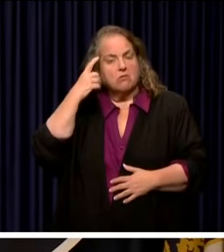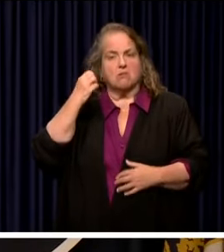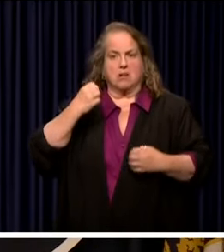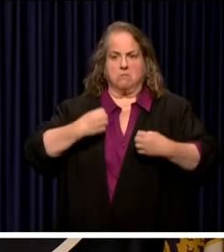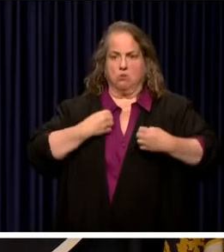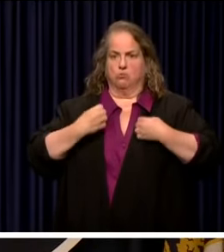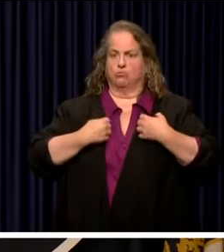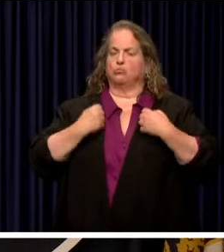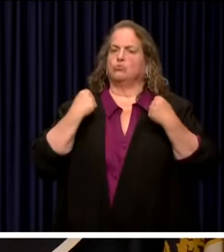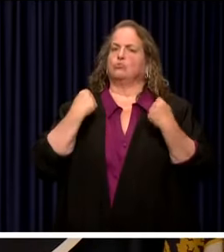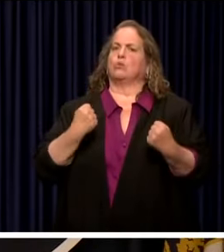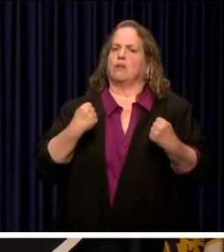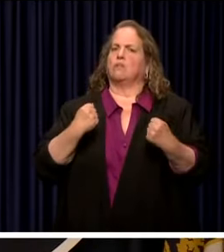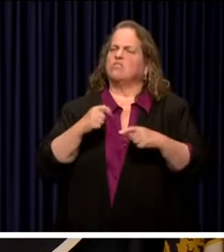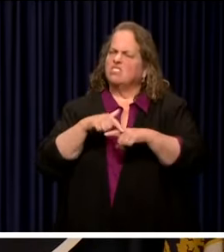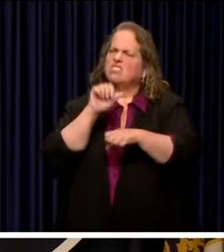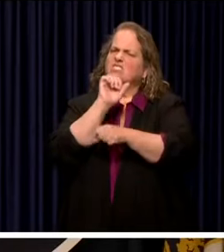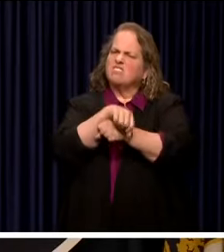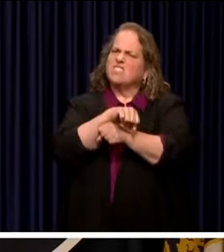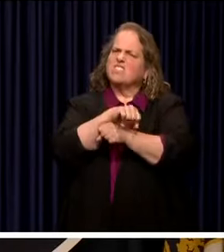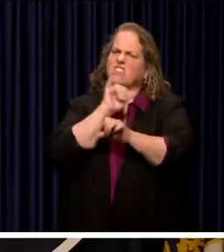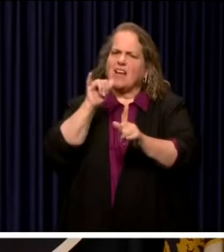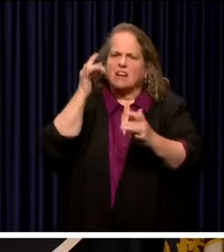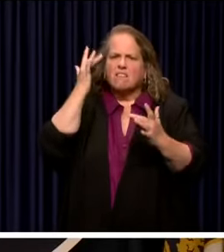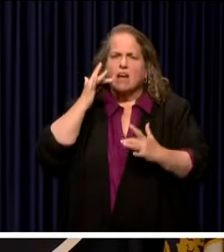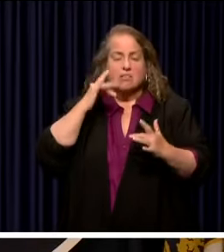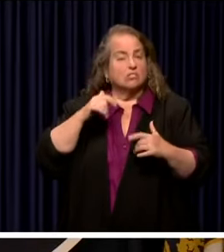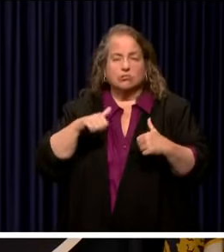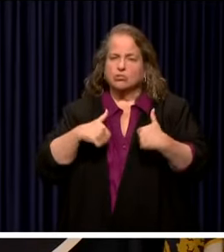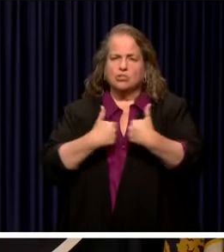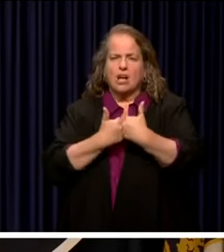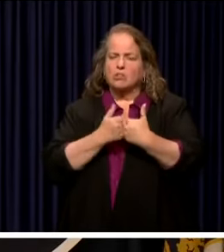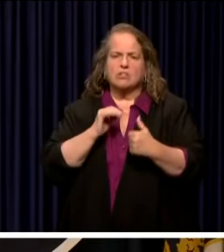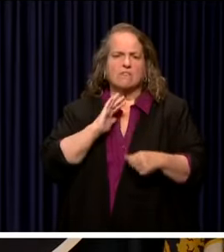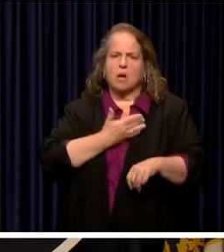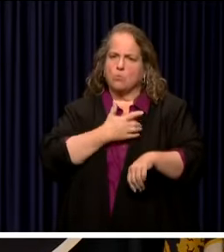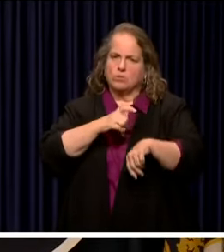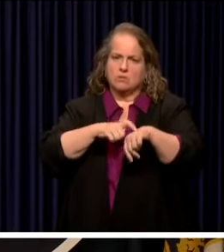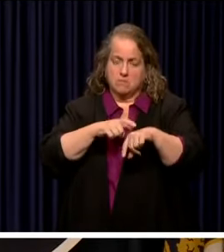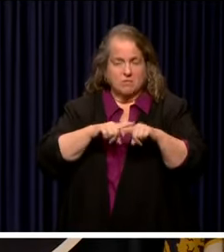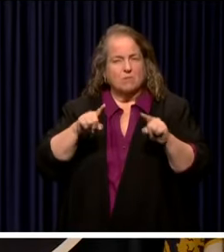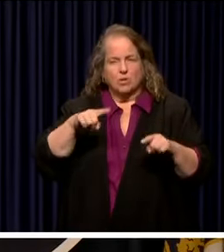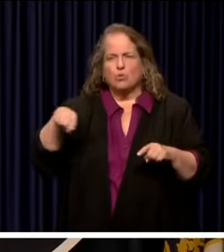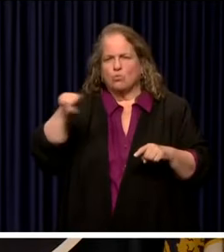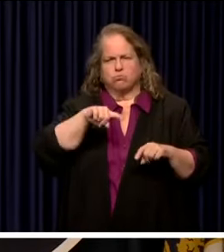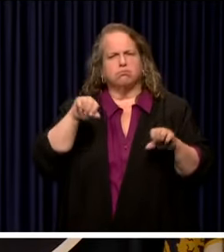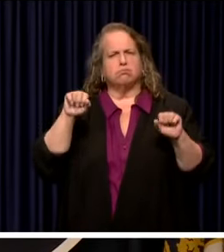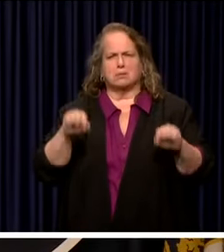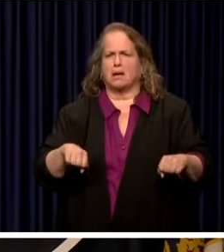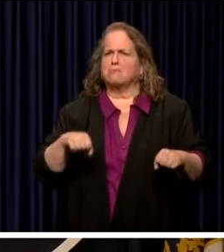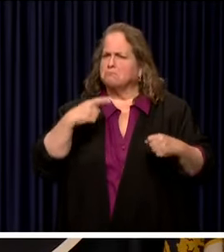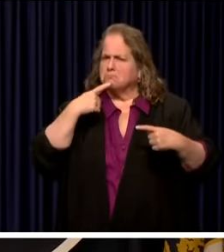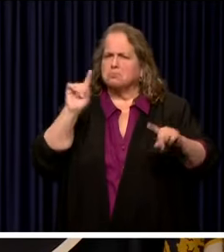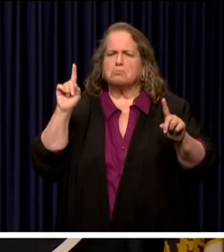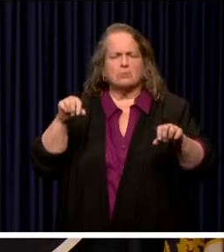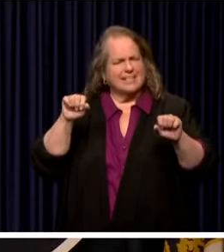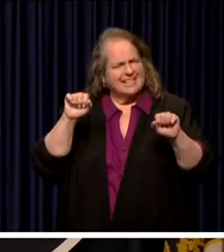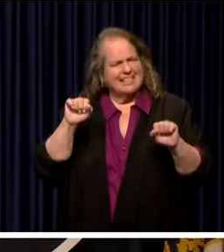WE WILL GET THROUGH THIS. WE WILL GET THROUGH THIS TOGETHER.